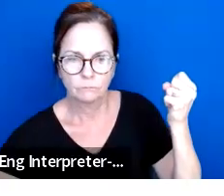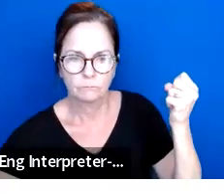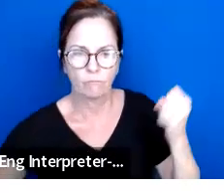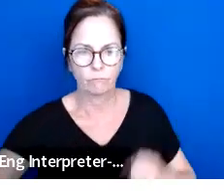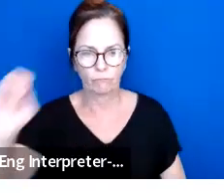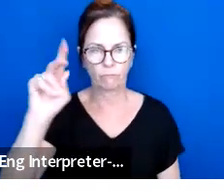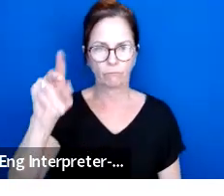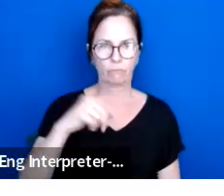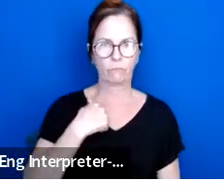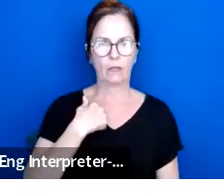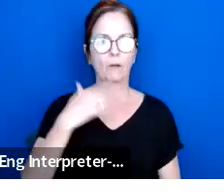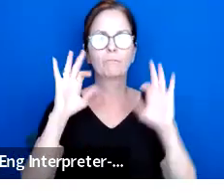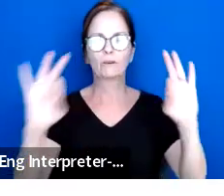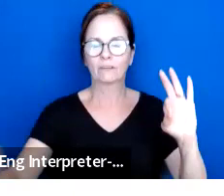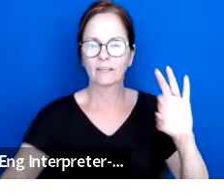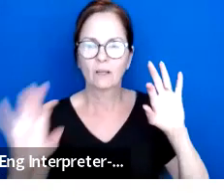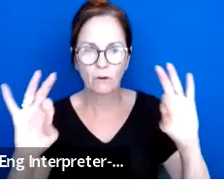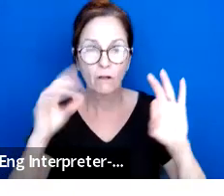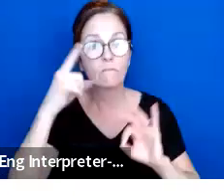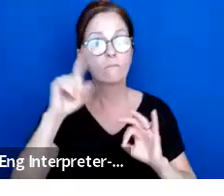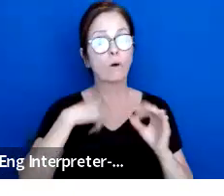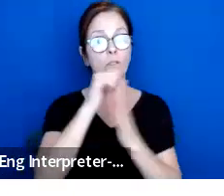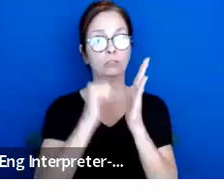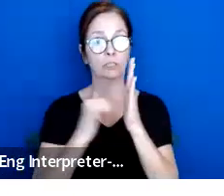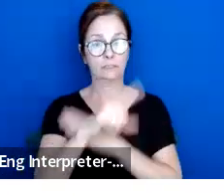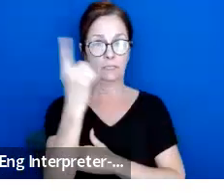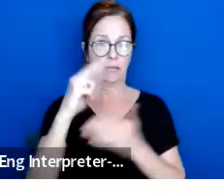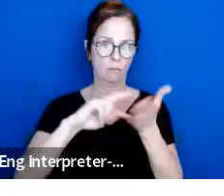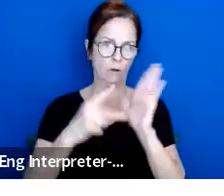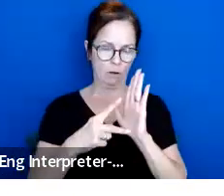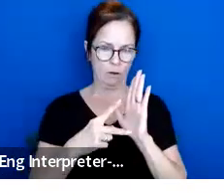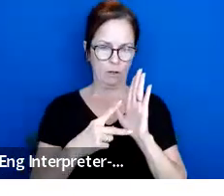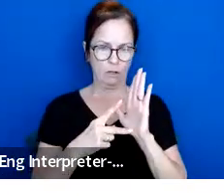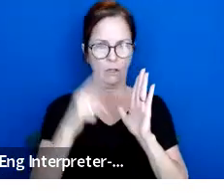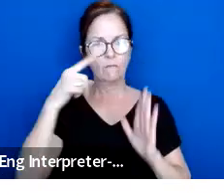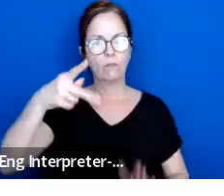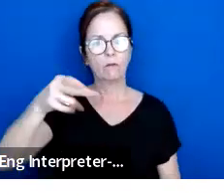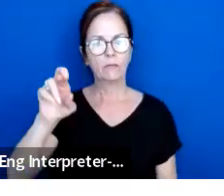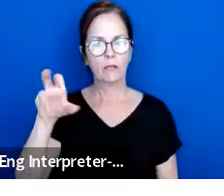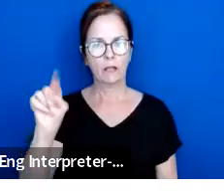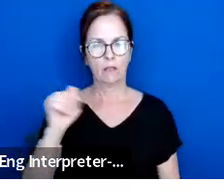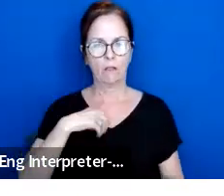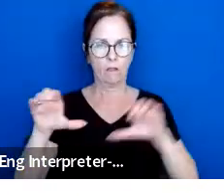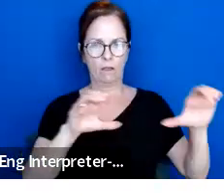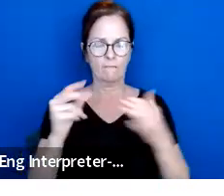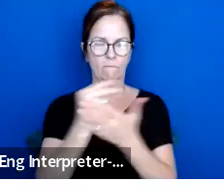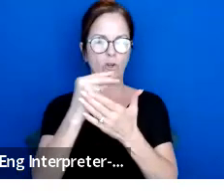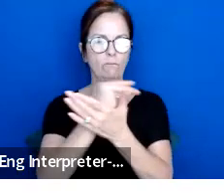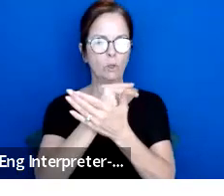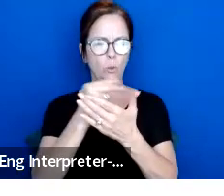Do you want to? Oh, perfect. Thank you so much. So for our agenda today, the purpose of the PRT, performance review team.